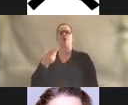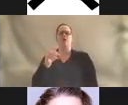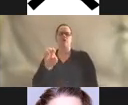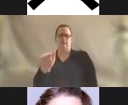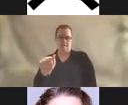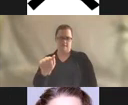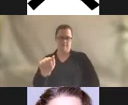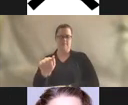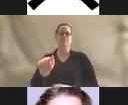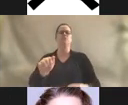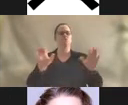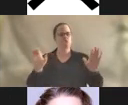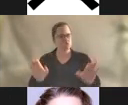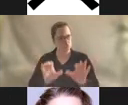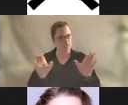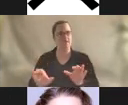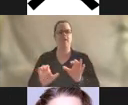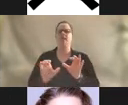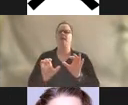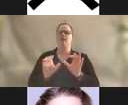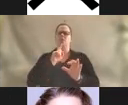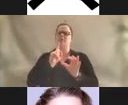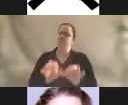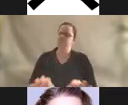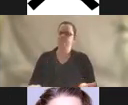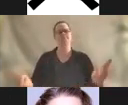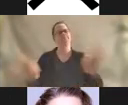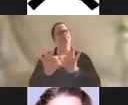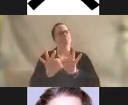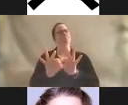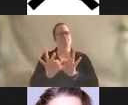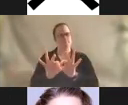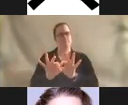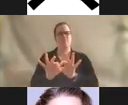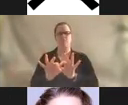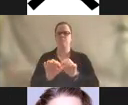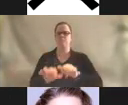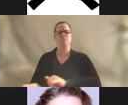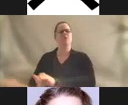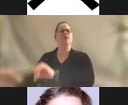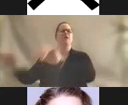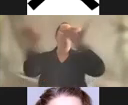is doing and how fundamental that is to everything else